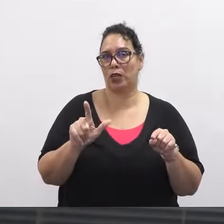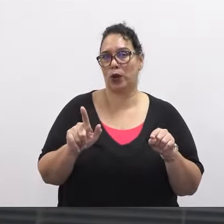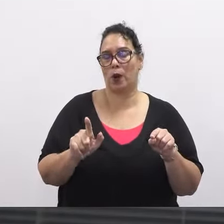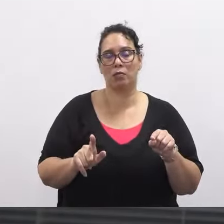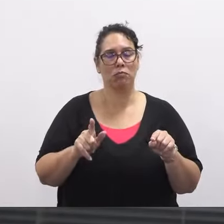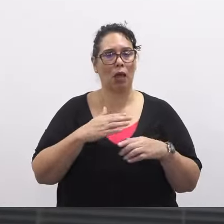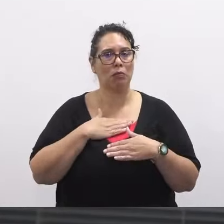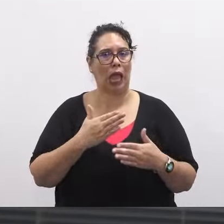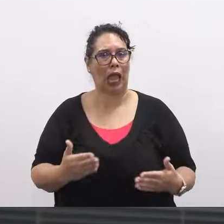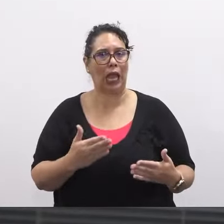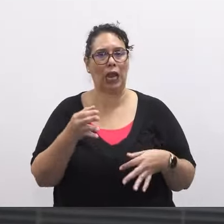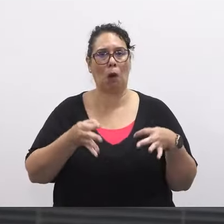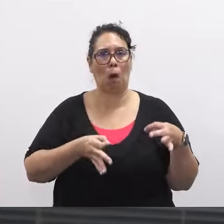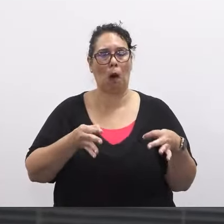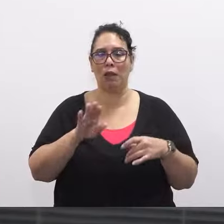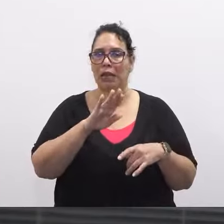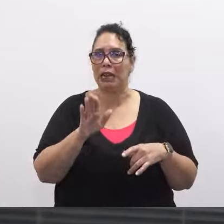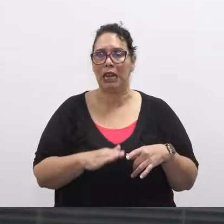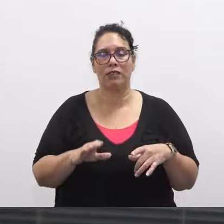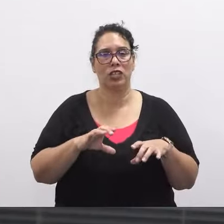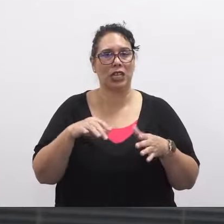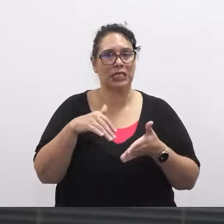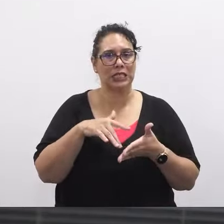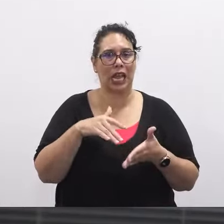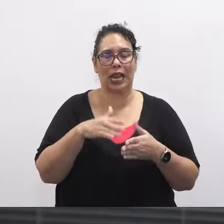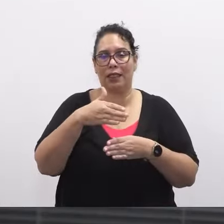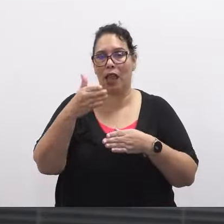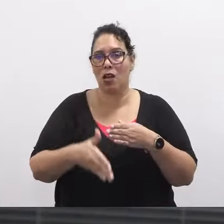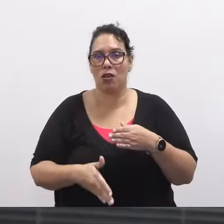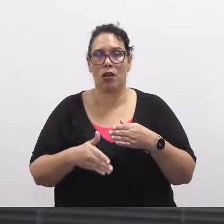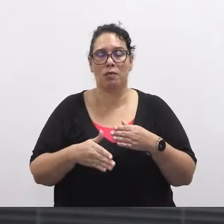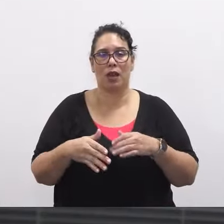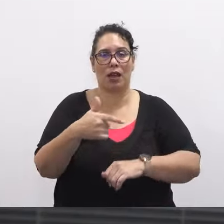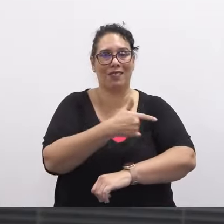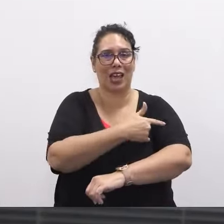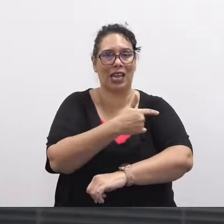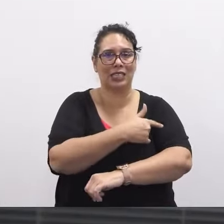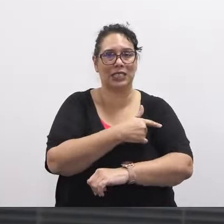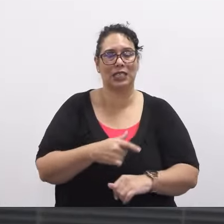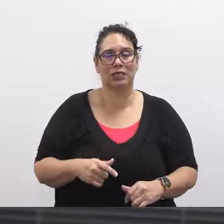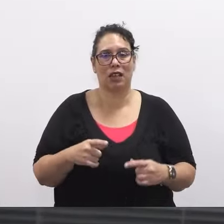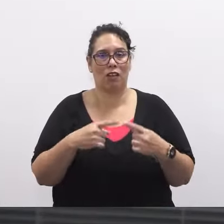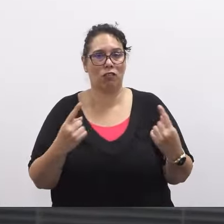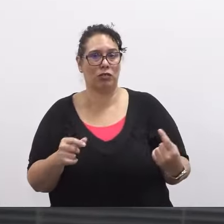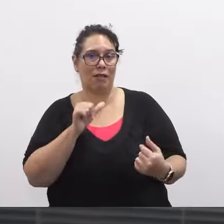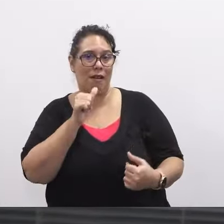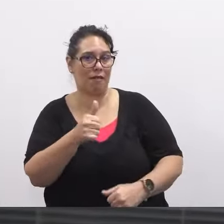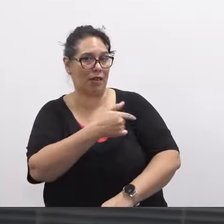that they have never conducted a study of the outcome of vaccinated versus the unvaccinated.